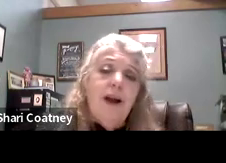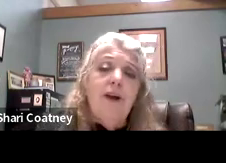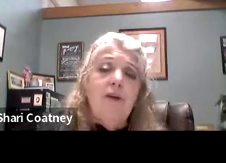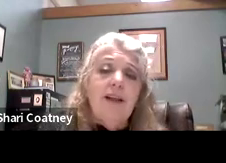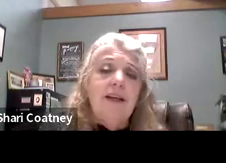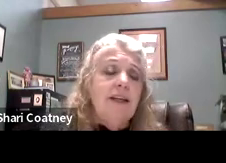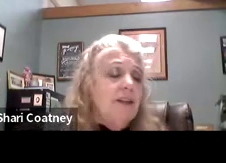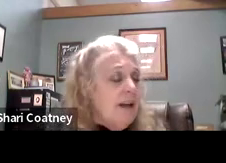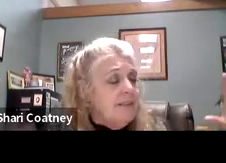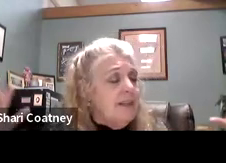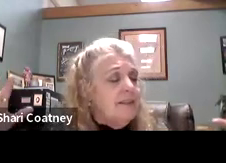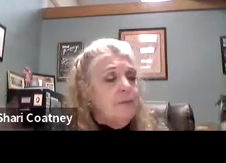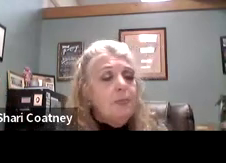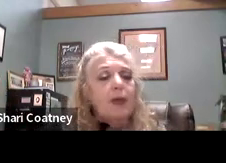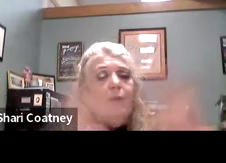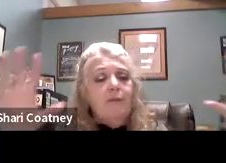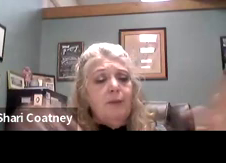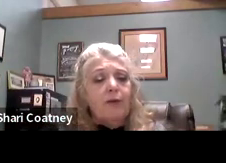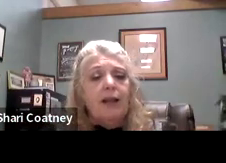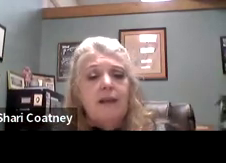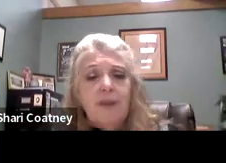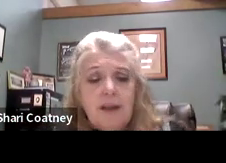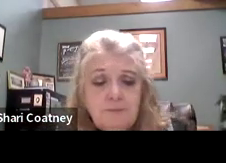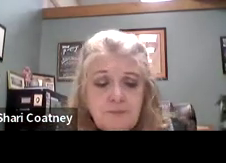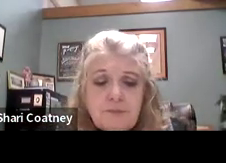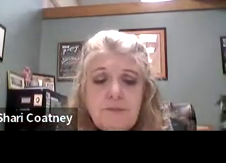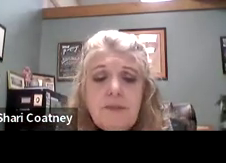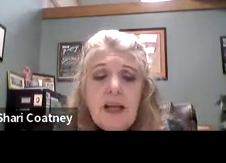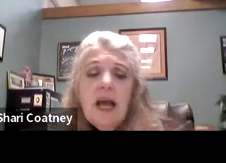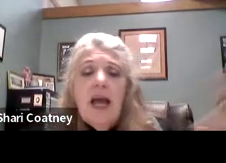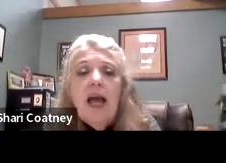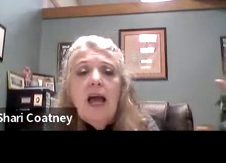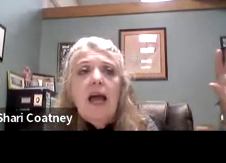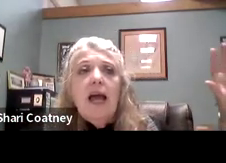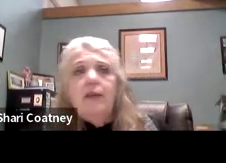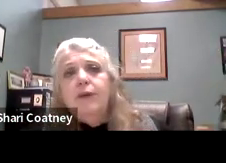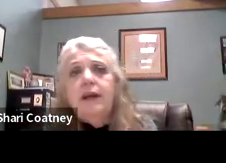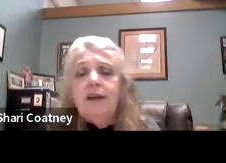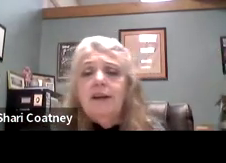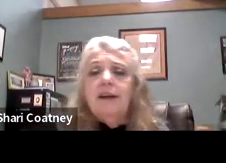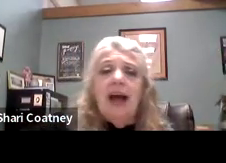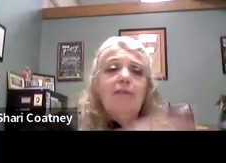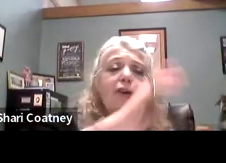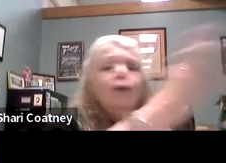Election years just happens to big time when we do that.